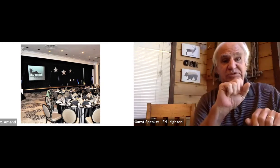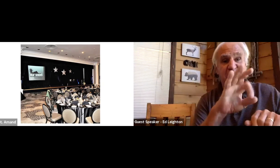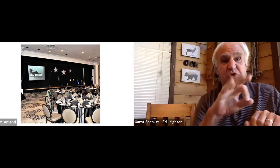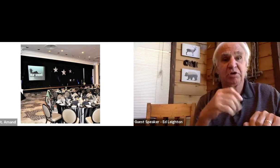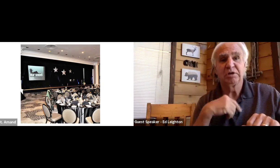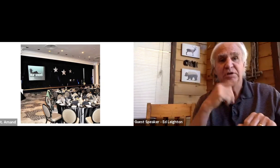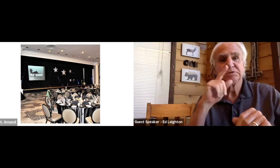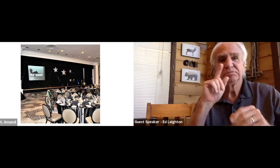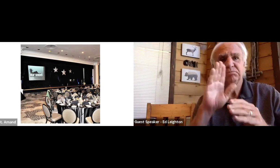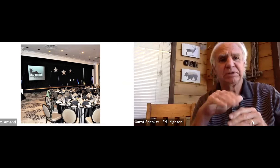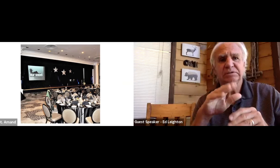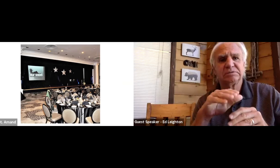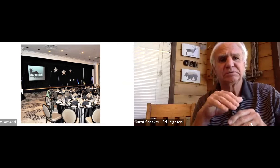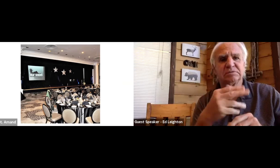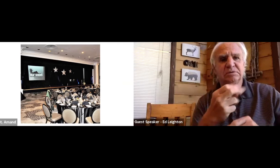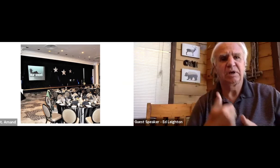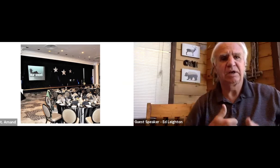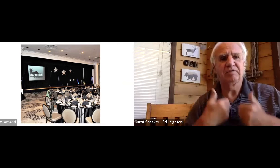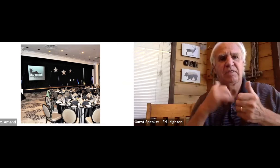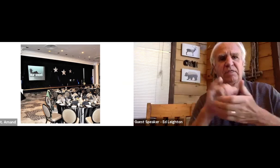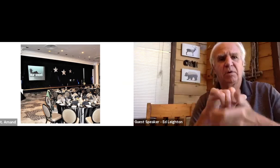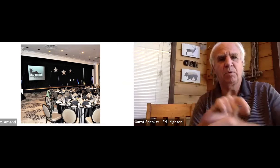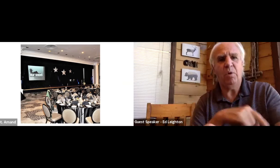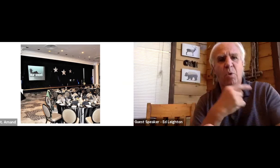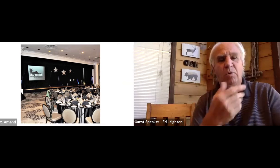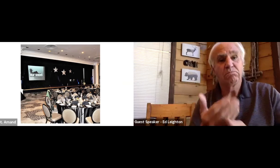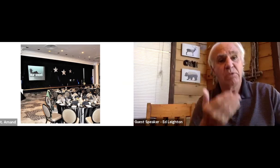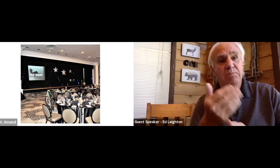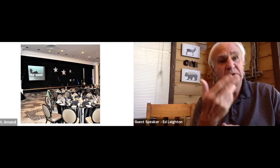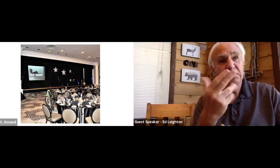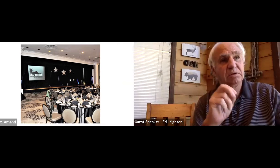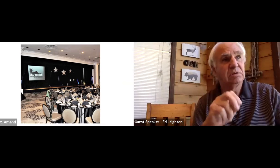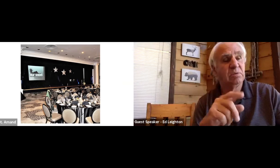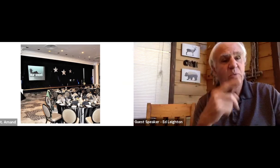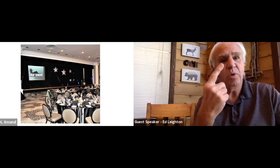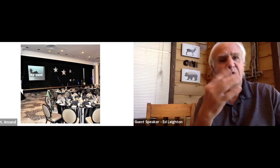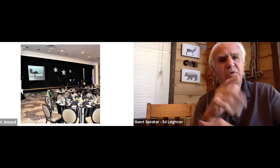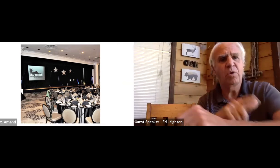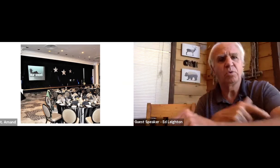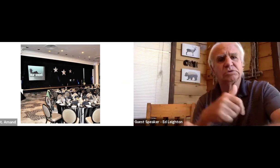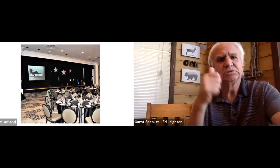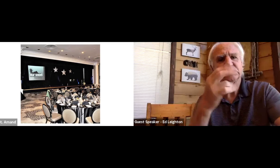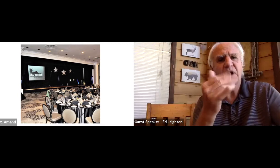and when he moved to San Francisco, the expectation was that he wasn't going to live a lot